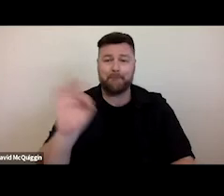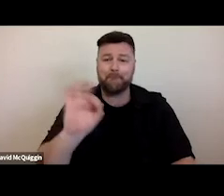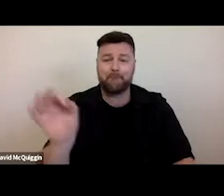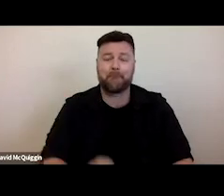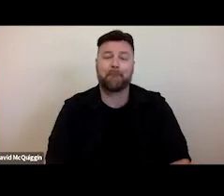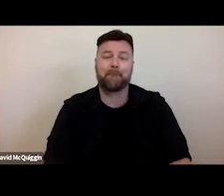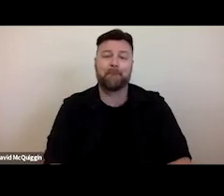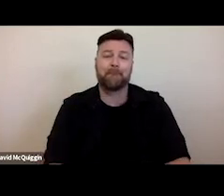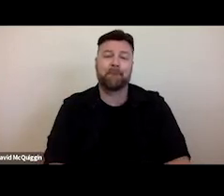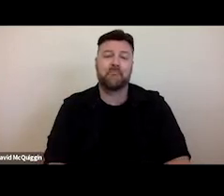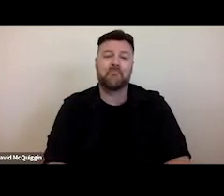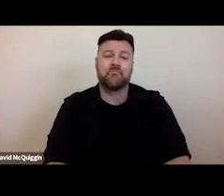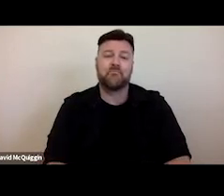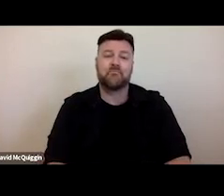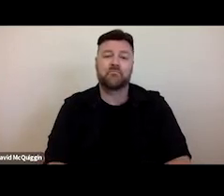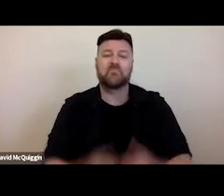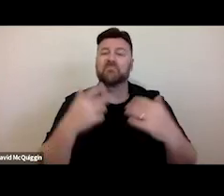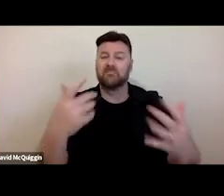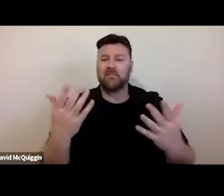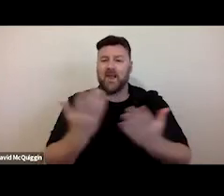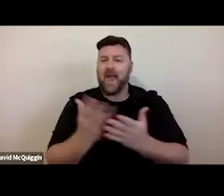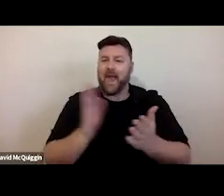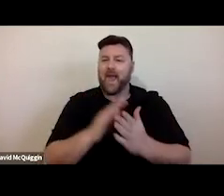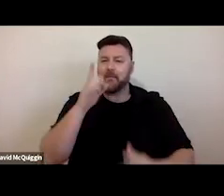Just the way people live, in general.